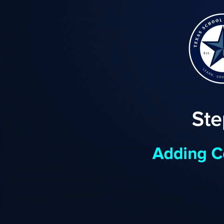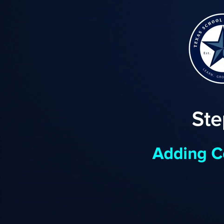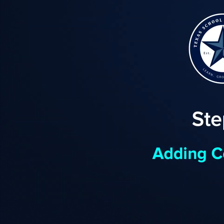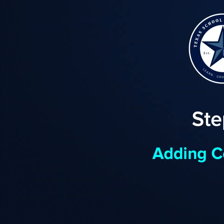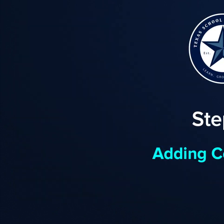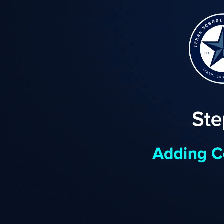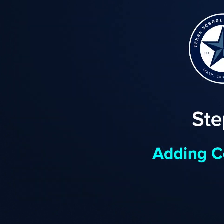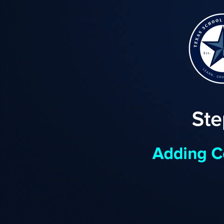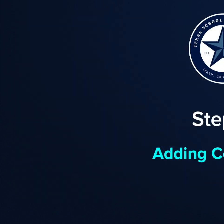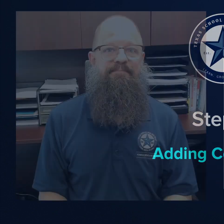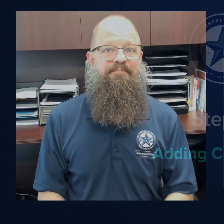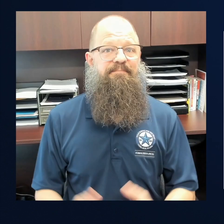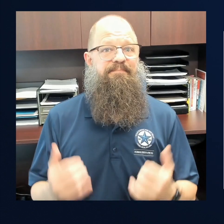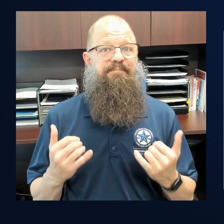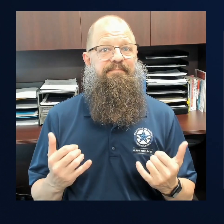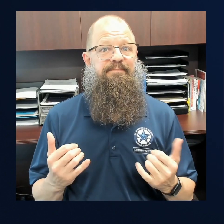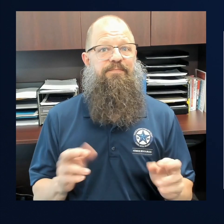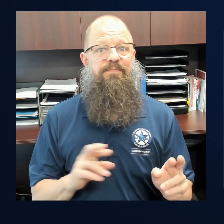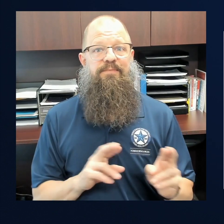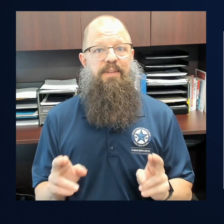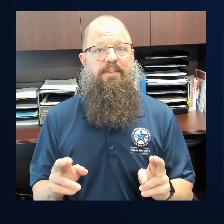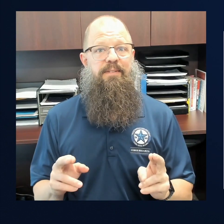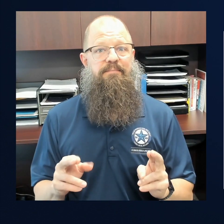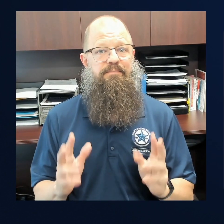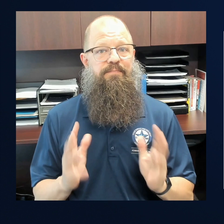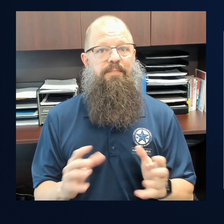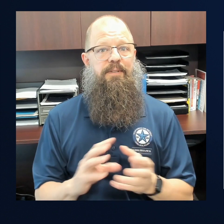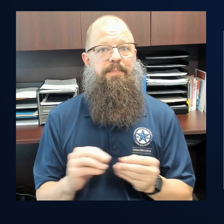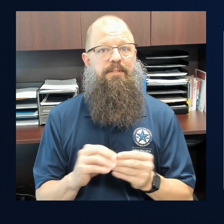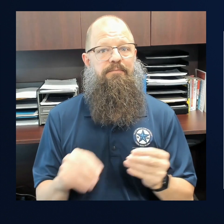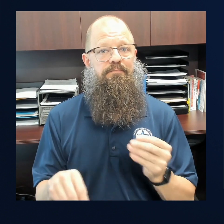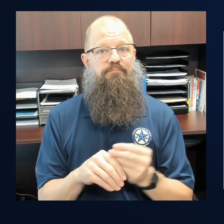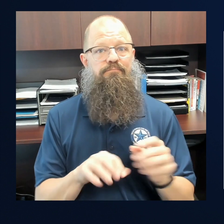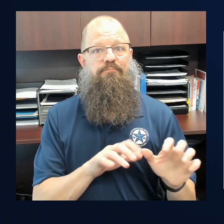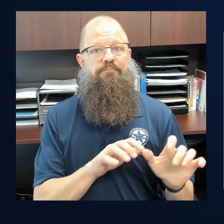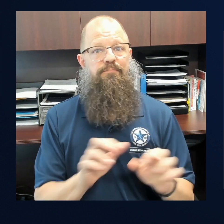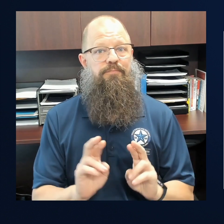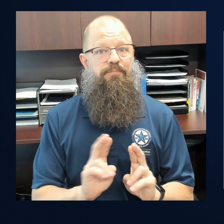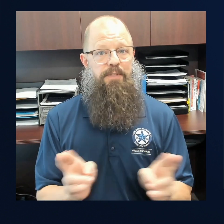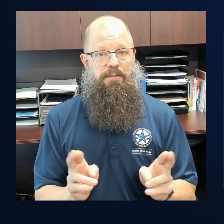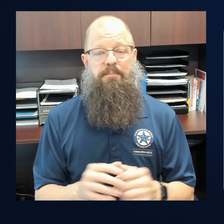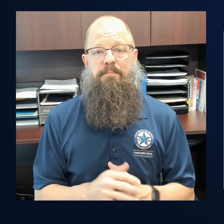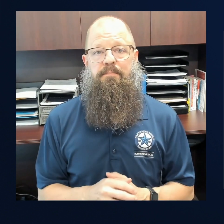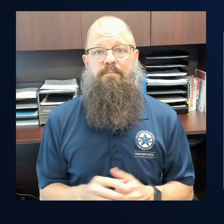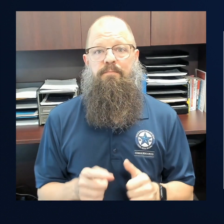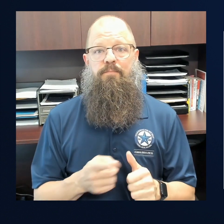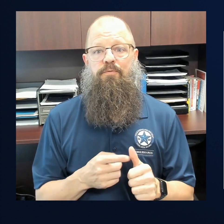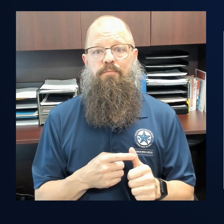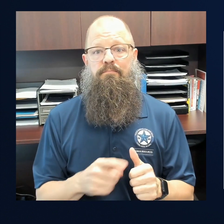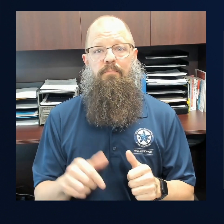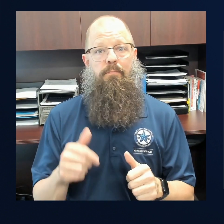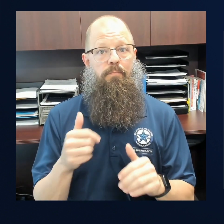struggles. Now we're ready to leave some comments and add them here in these various